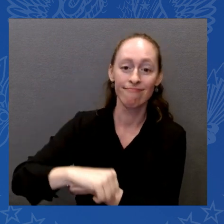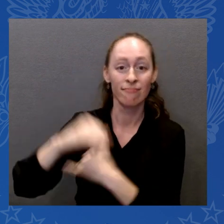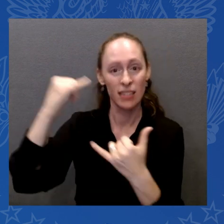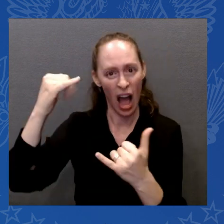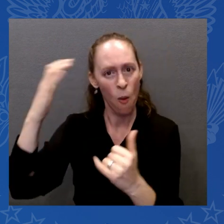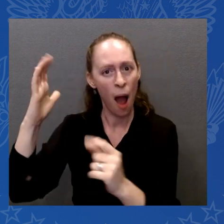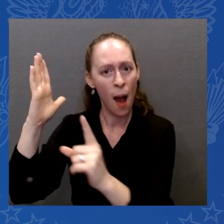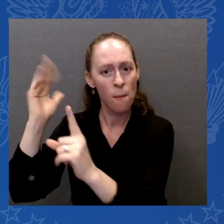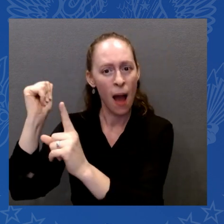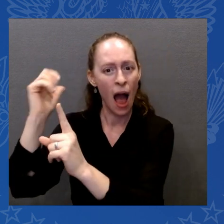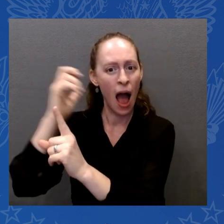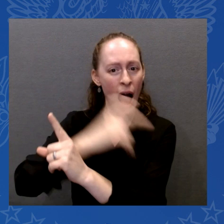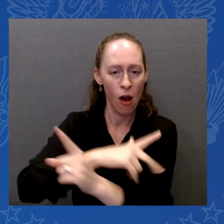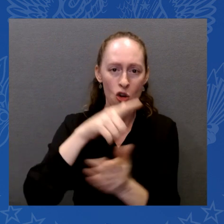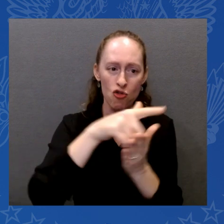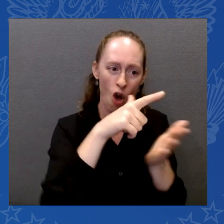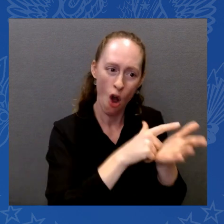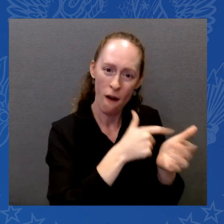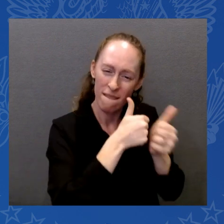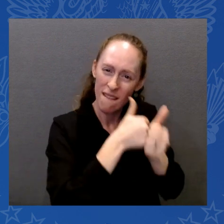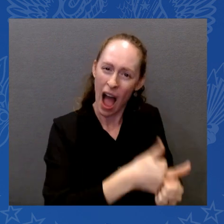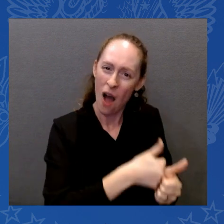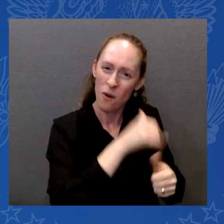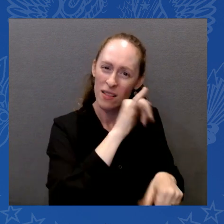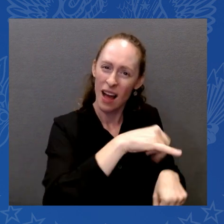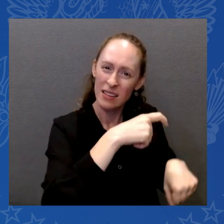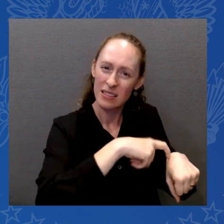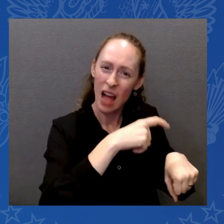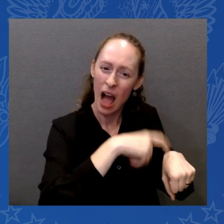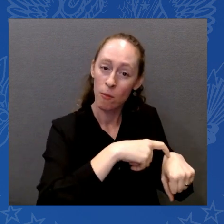a young 14-year-old girl who's been suffering